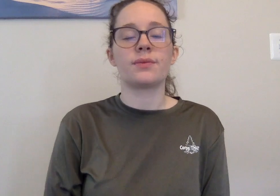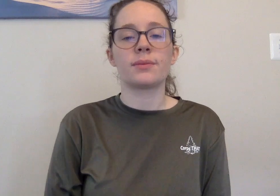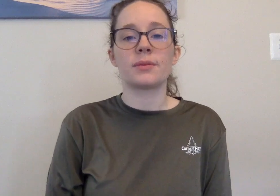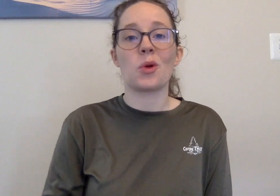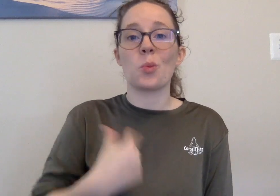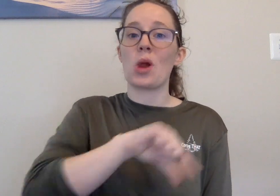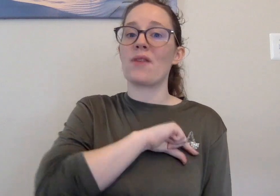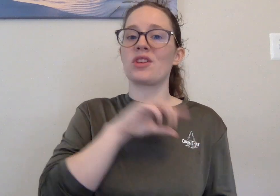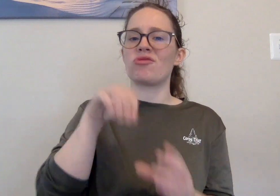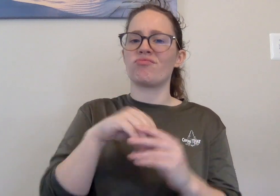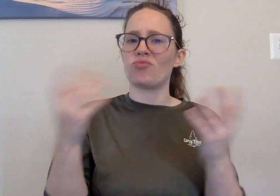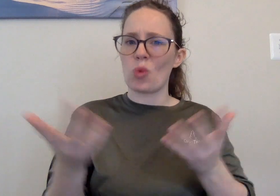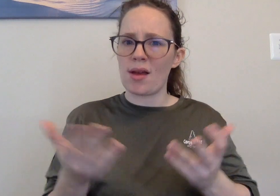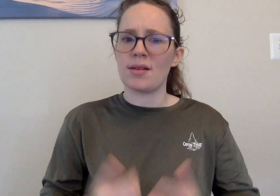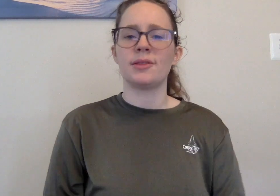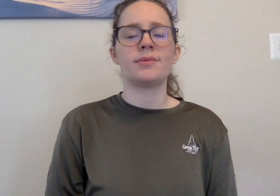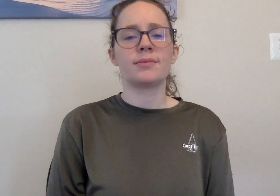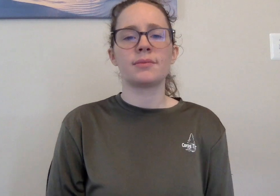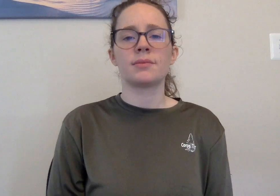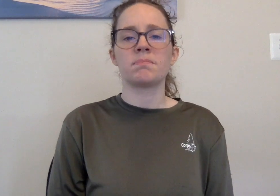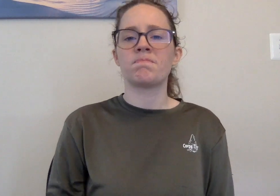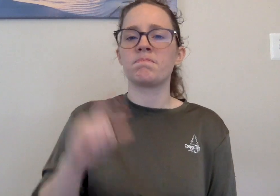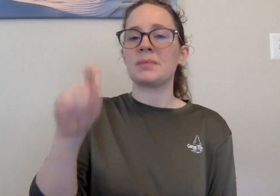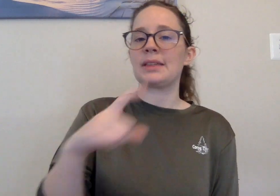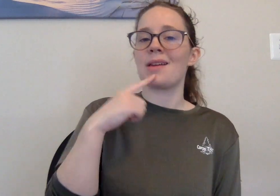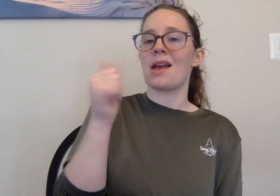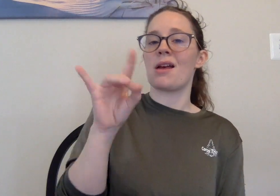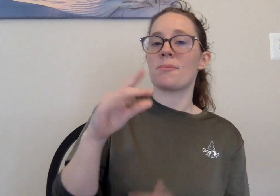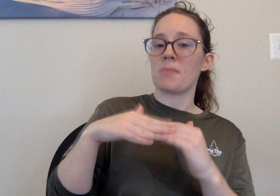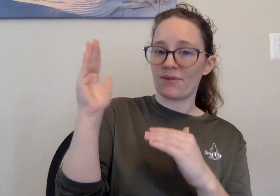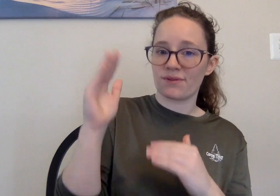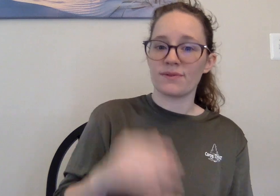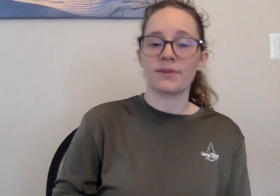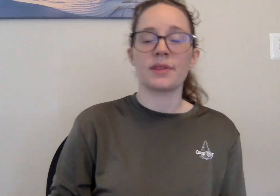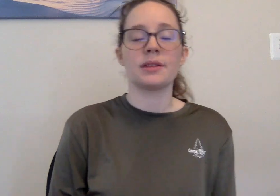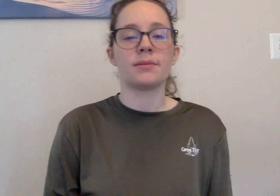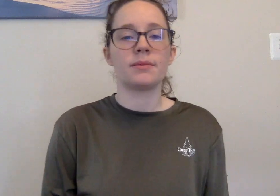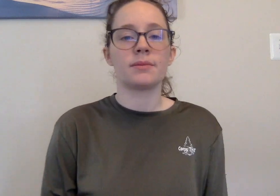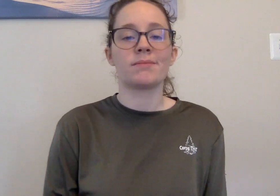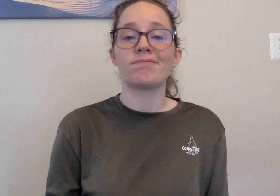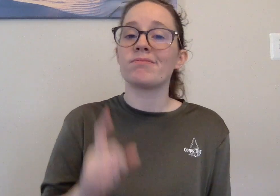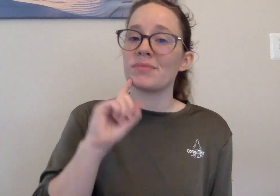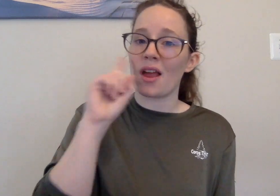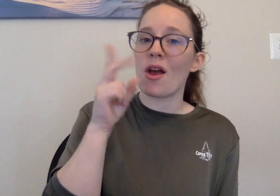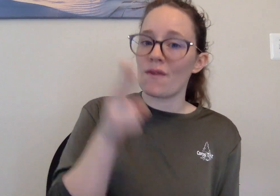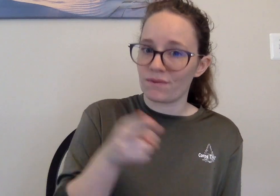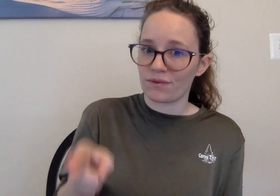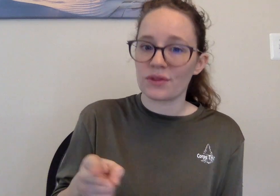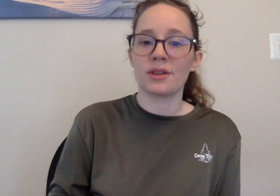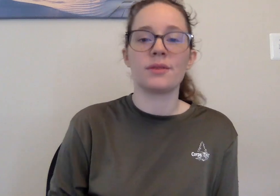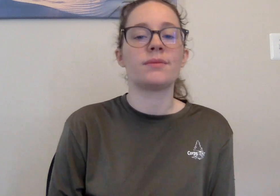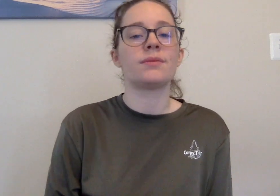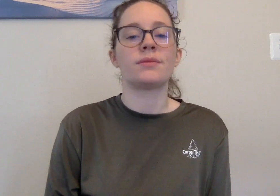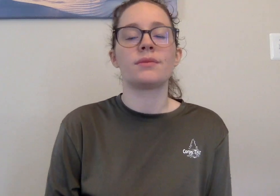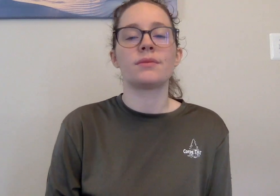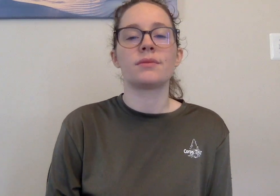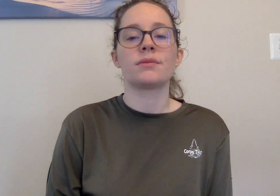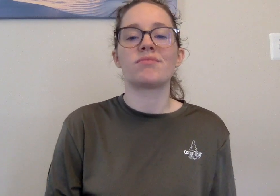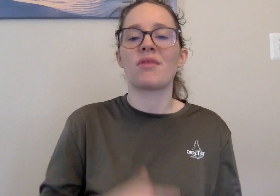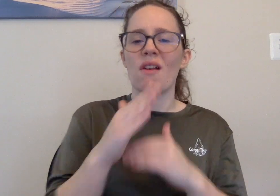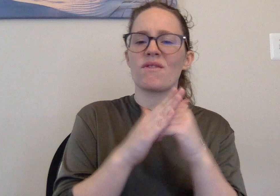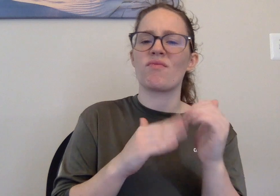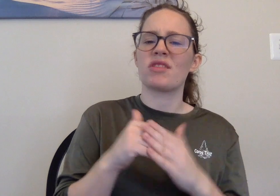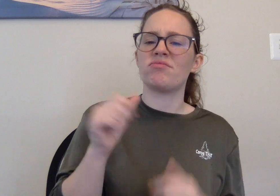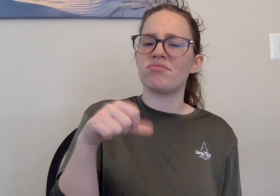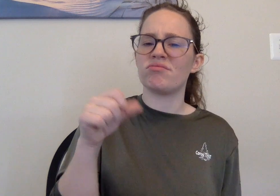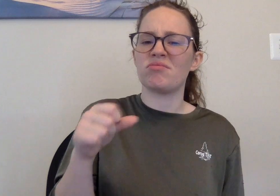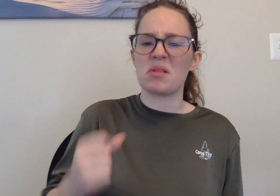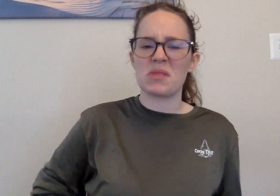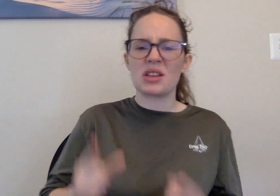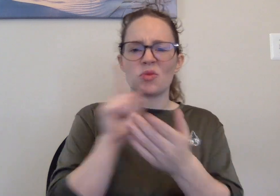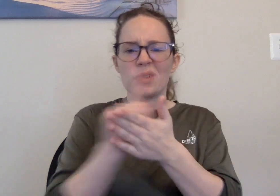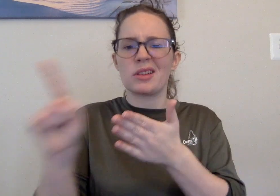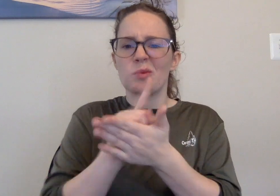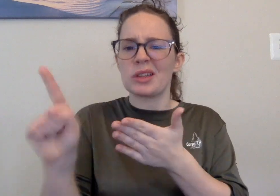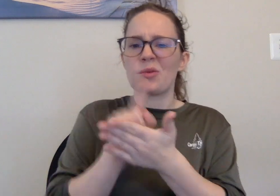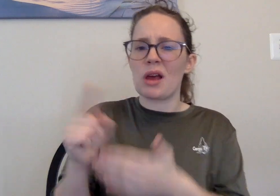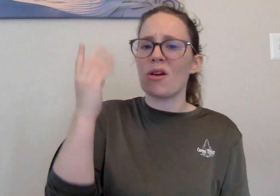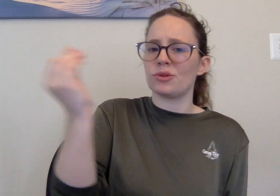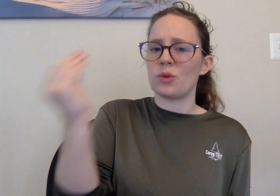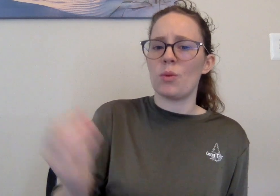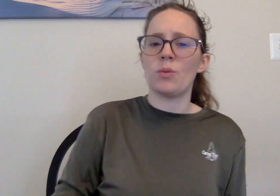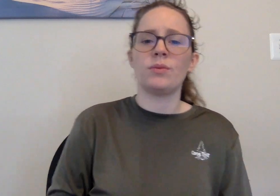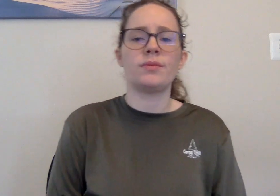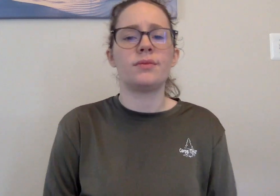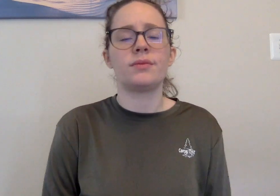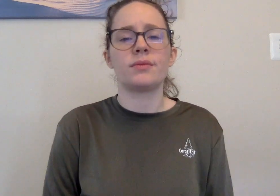Qualifications include: at least 18 years of age, Deaf or Hard of Hearing, comfortable with spending weeks at a time outdoors